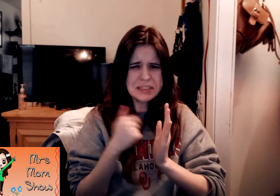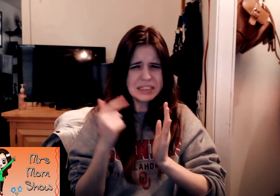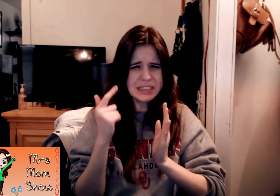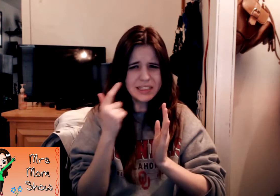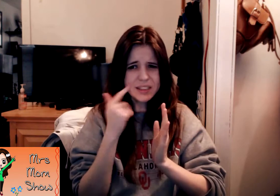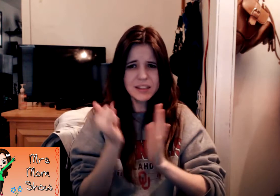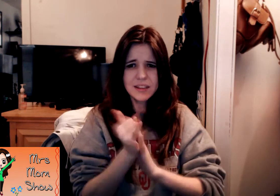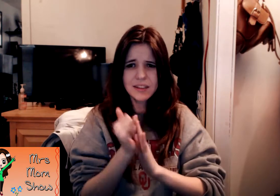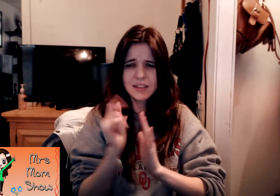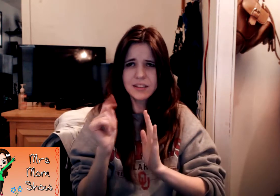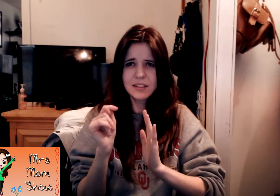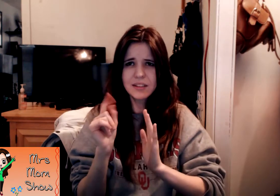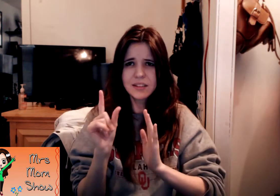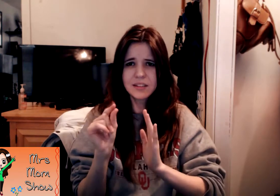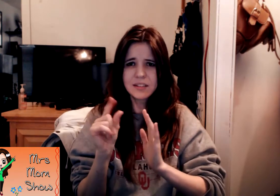I think that's it, lol.